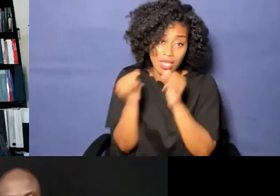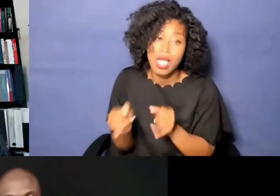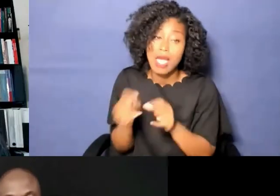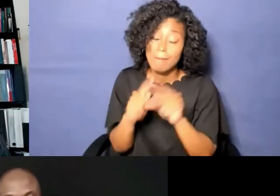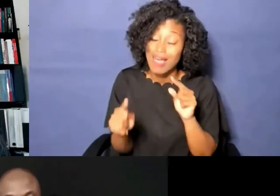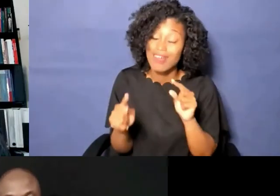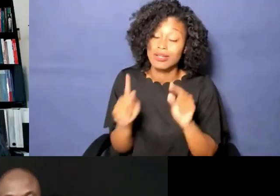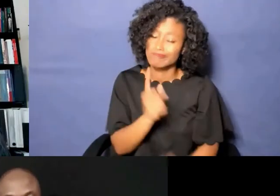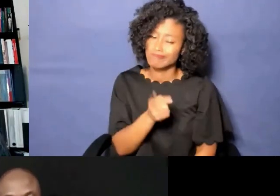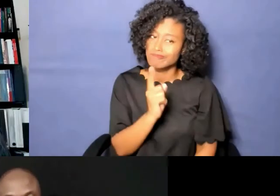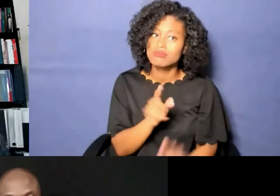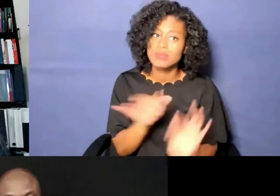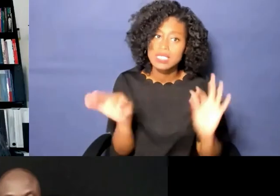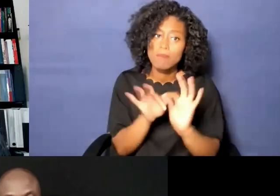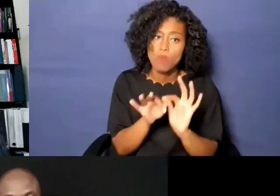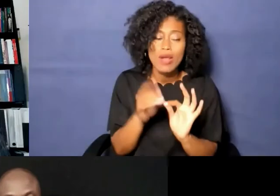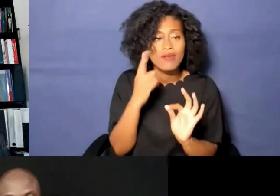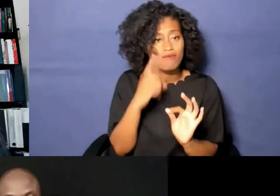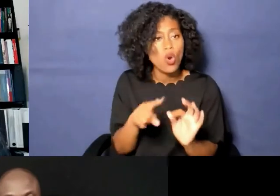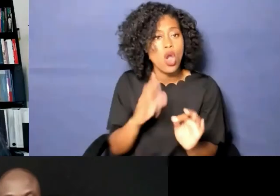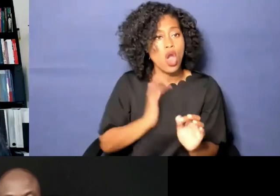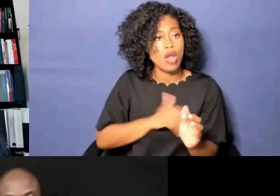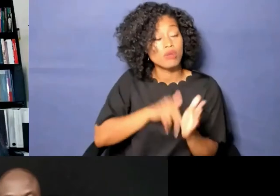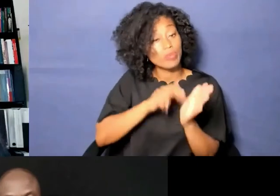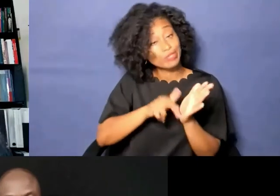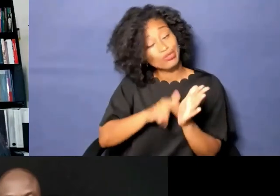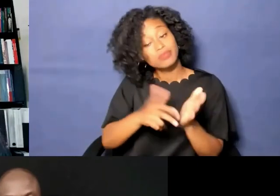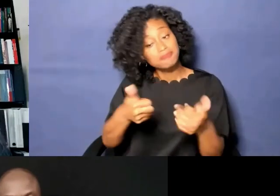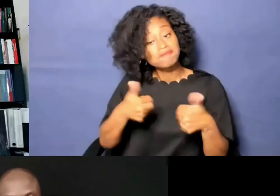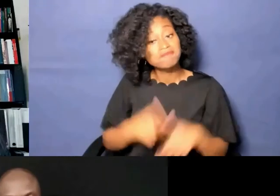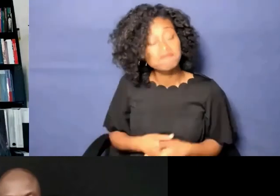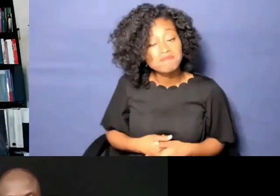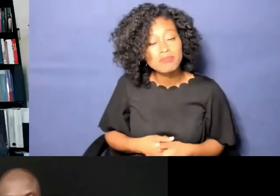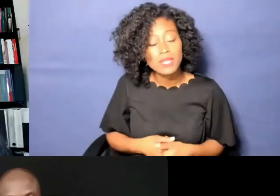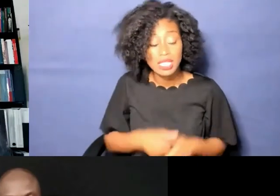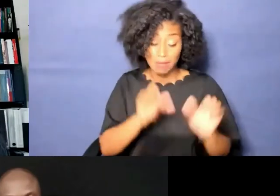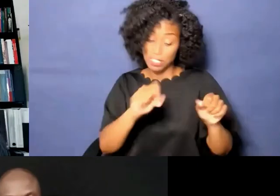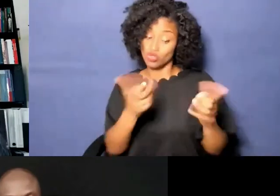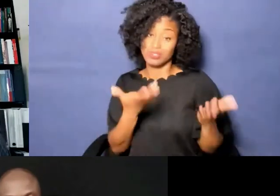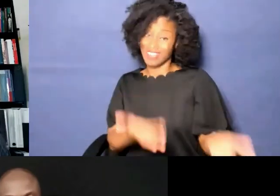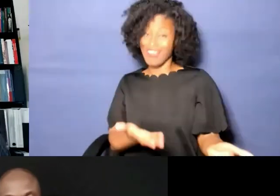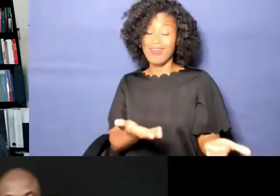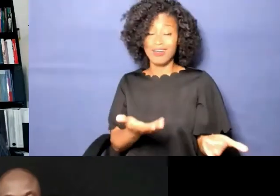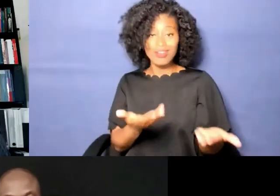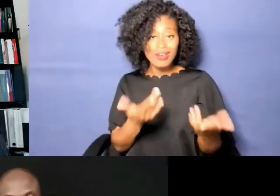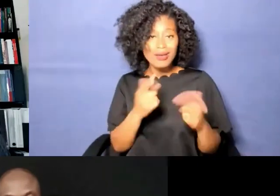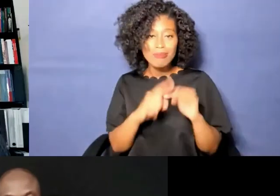But the potential is there but I just don't know